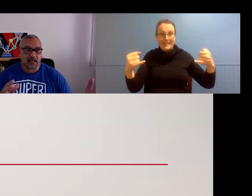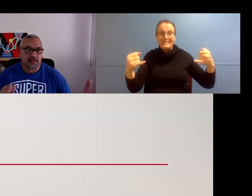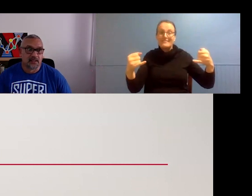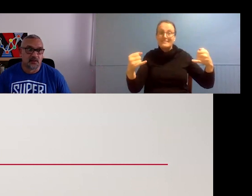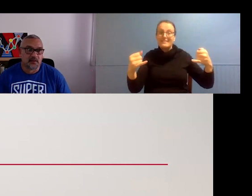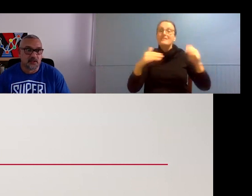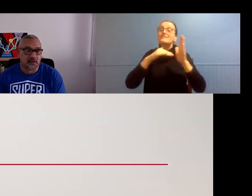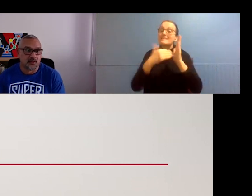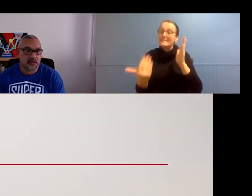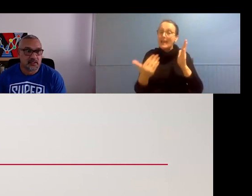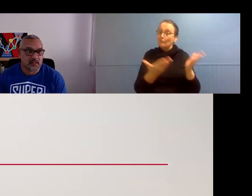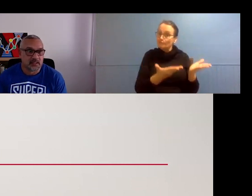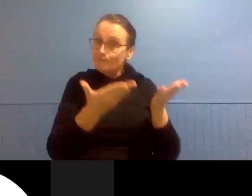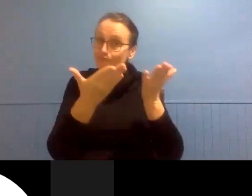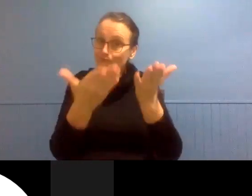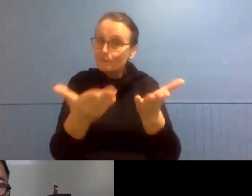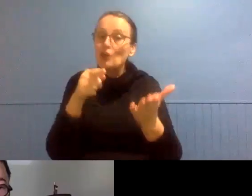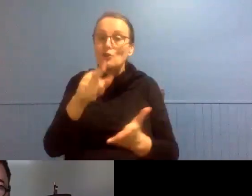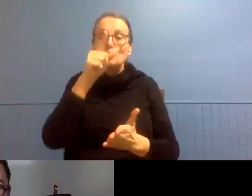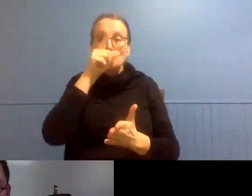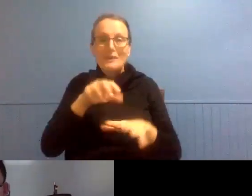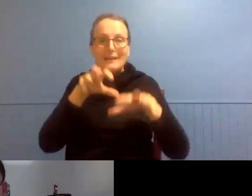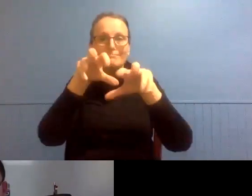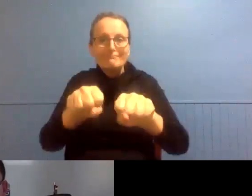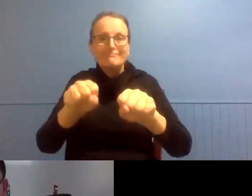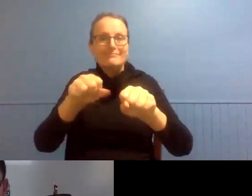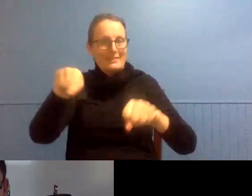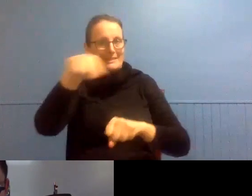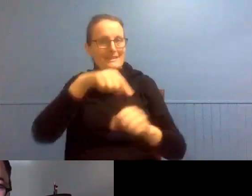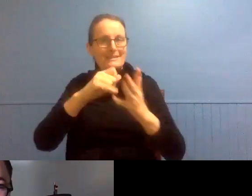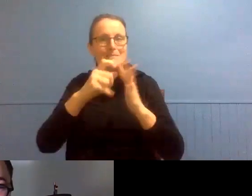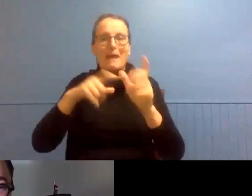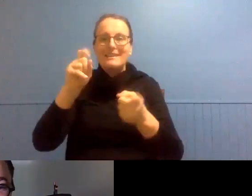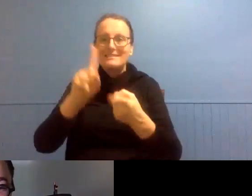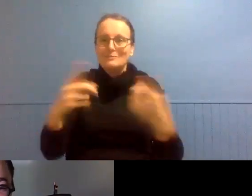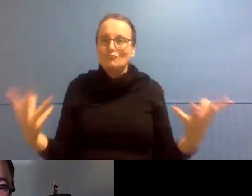says over to you, to claim this space together. Thank you.